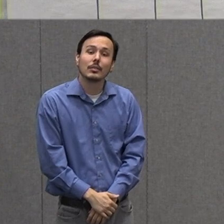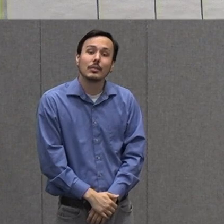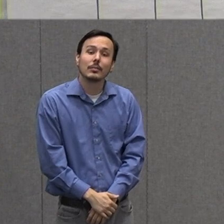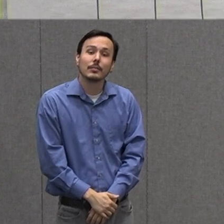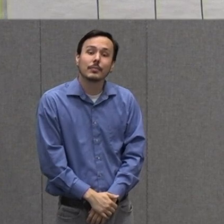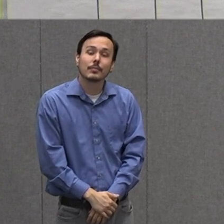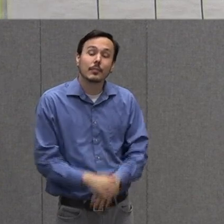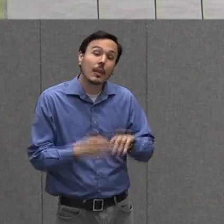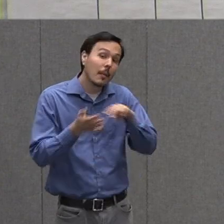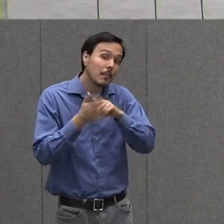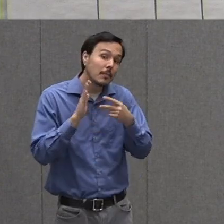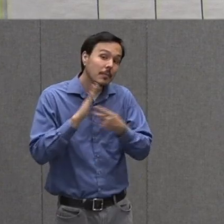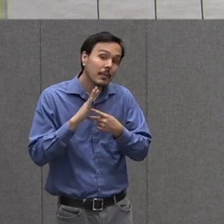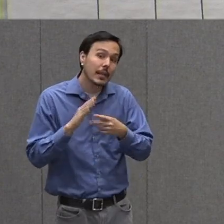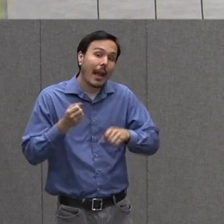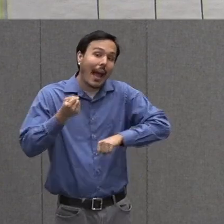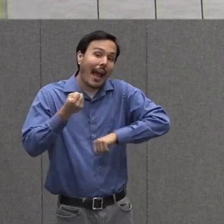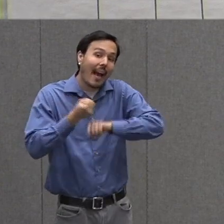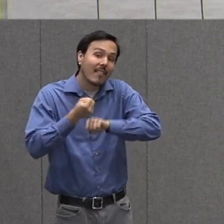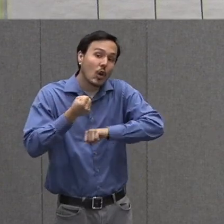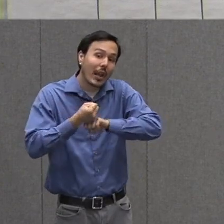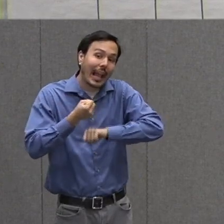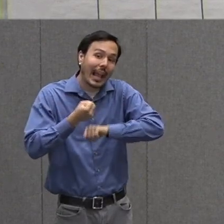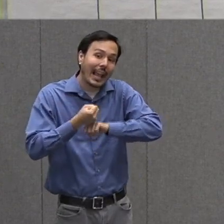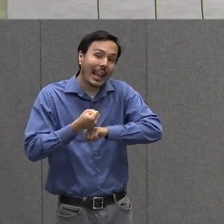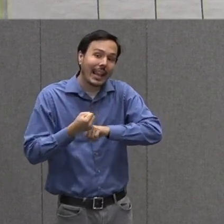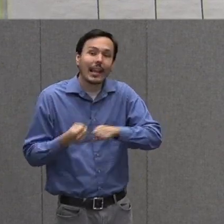So when they advocate, they are finding ways